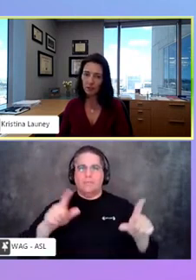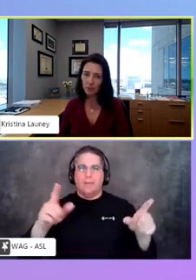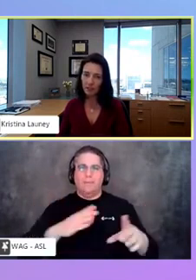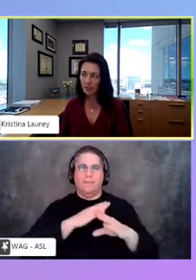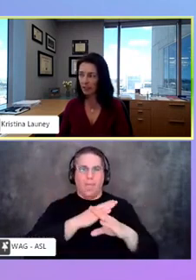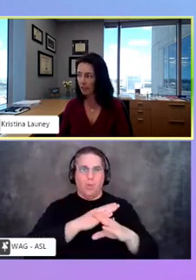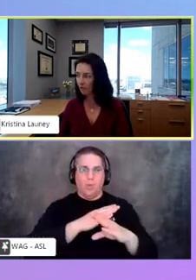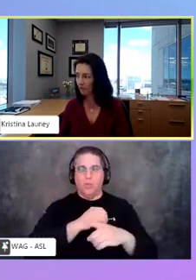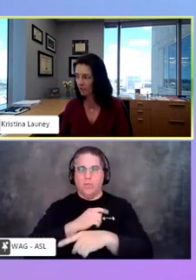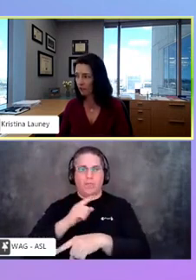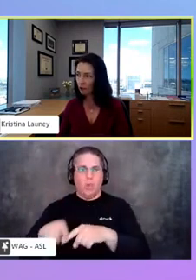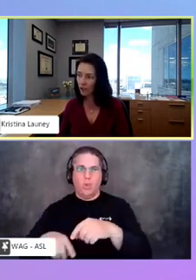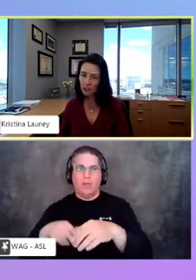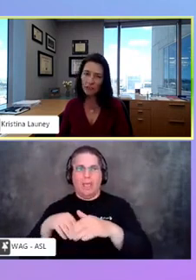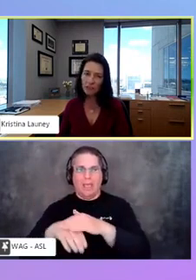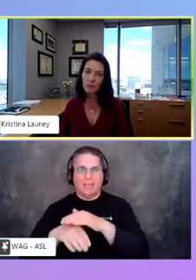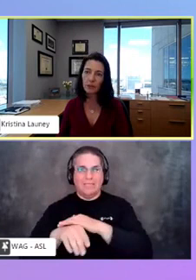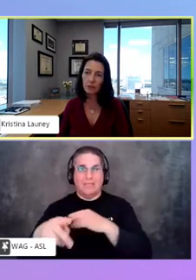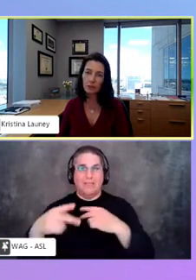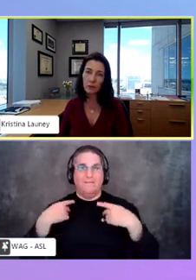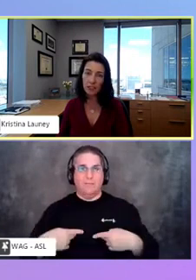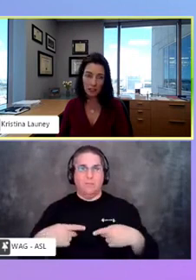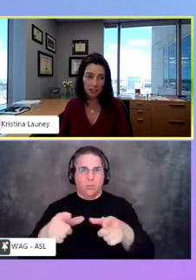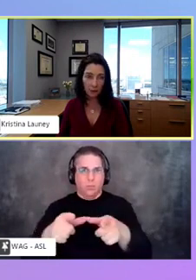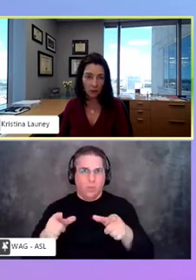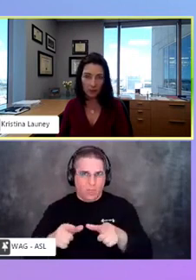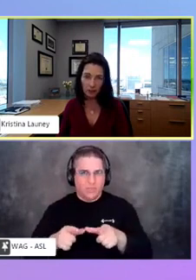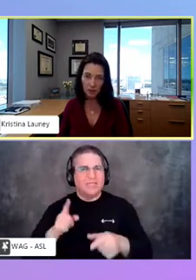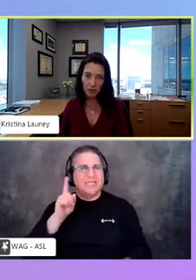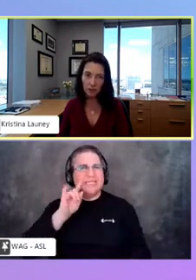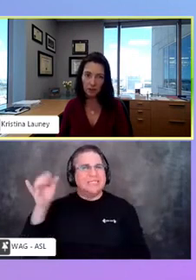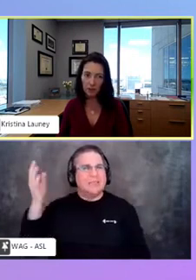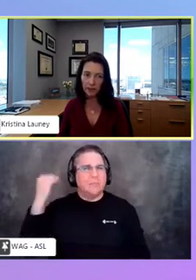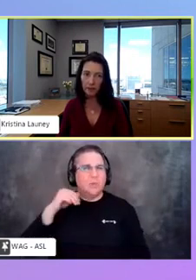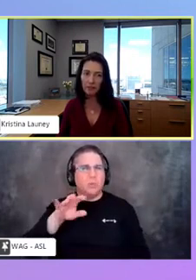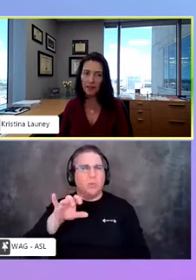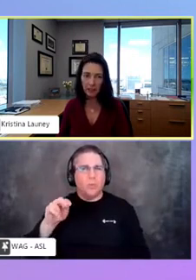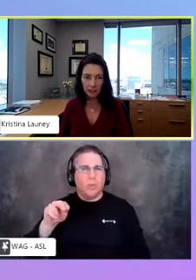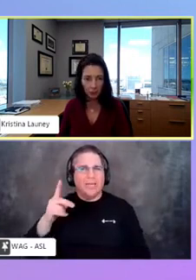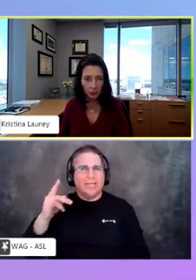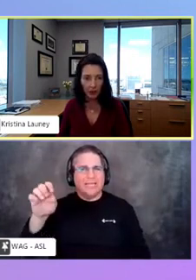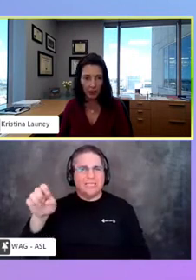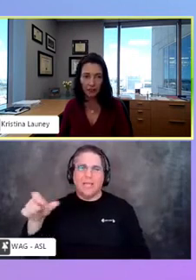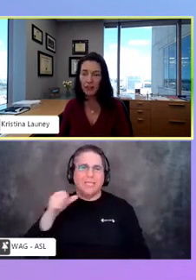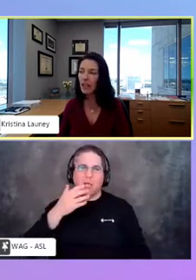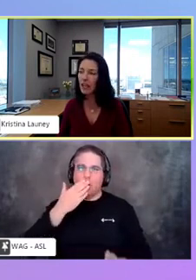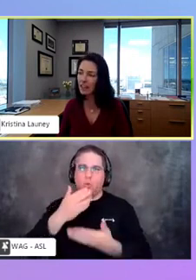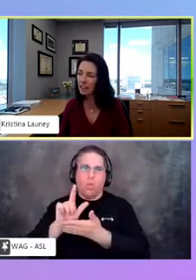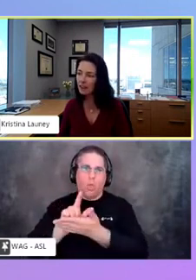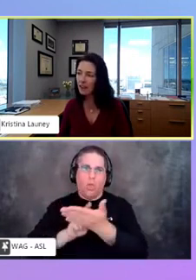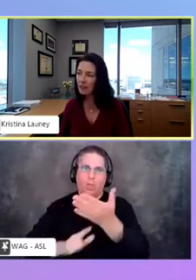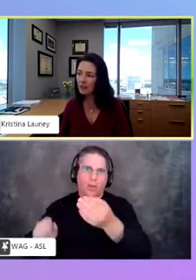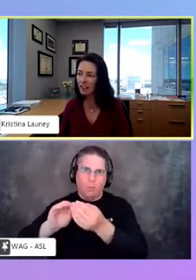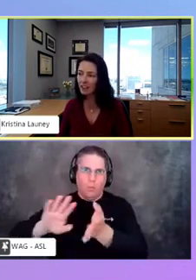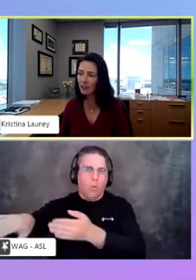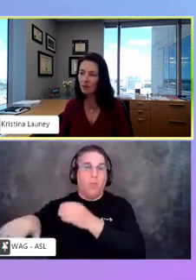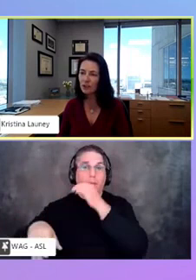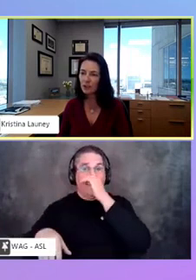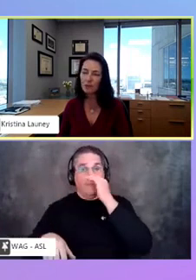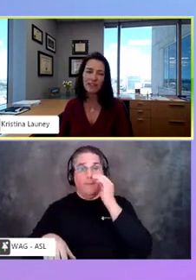have the Haynes and Dunkin donuts case, which basically talked about the barriers on the website preventing the